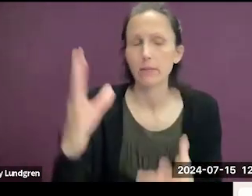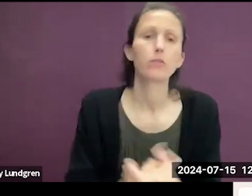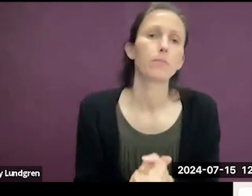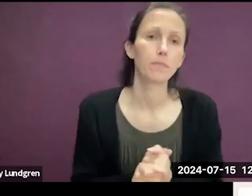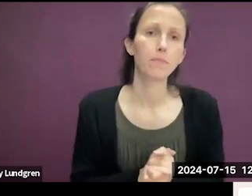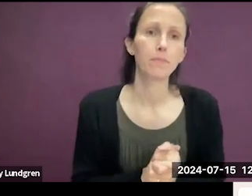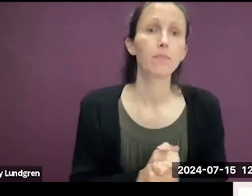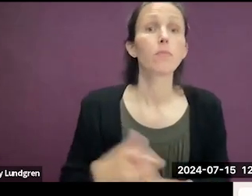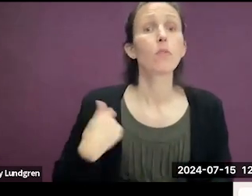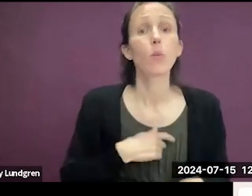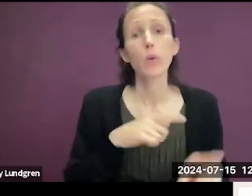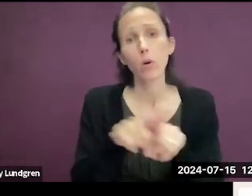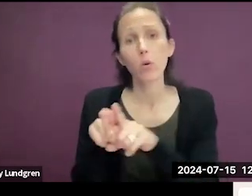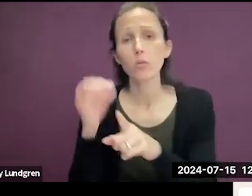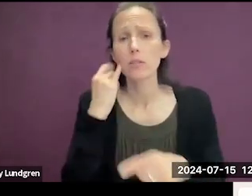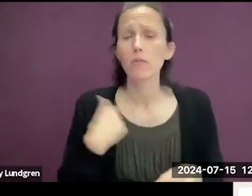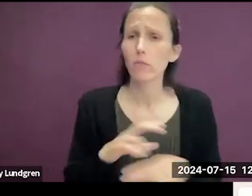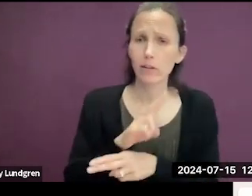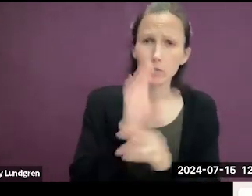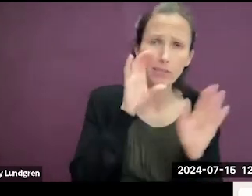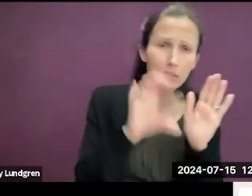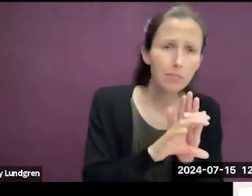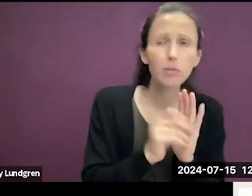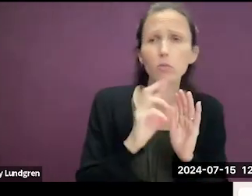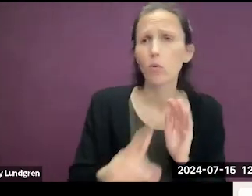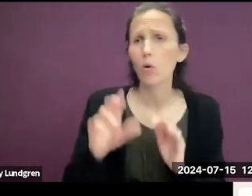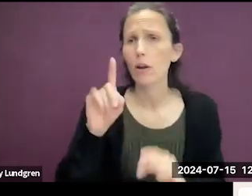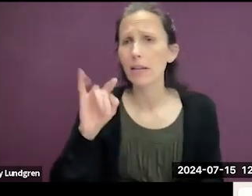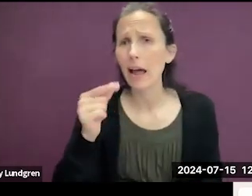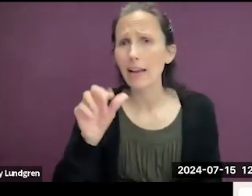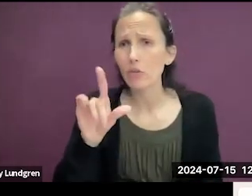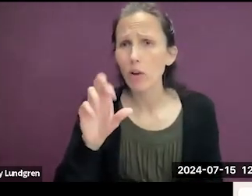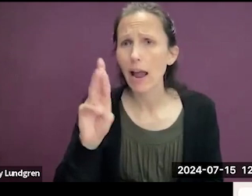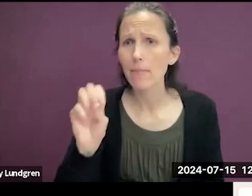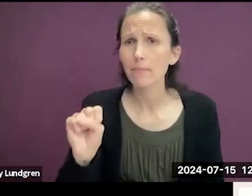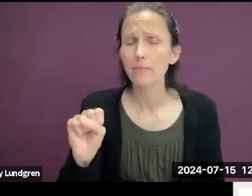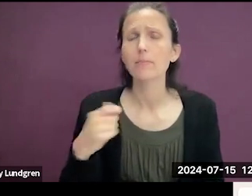We also, if we're using images or diagrams, want to read what is in those images